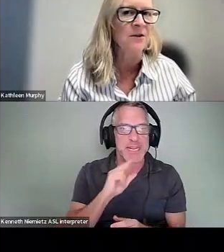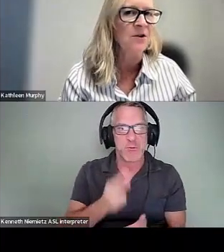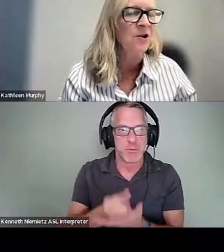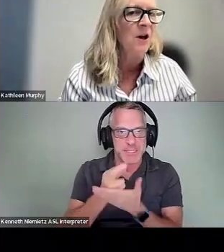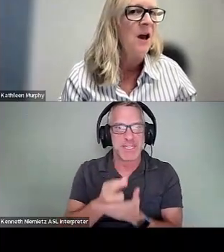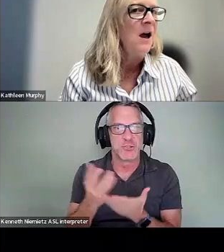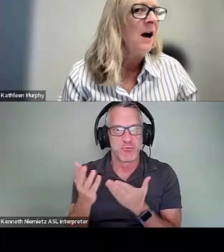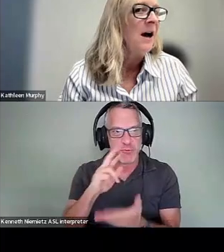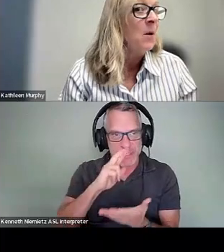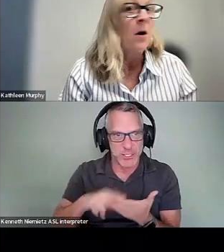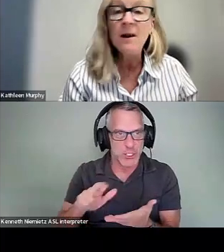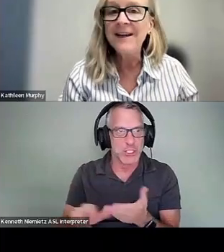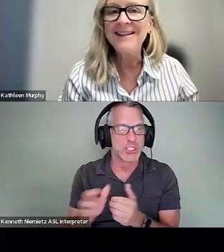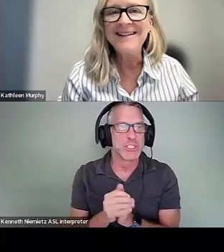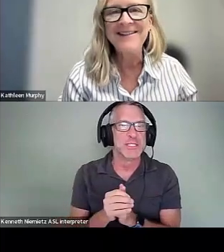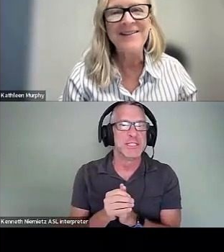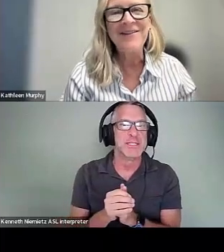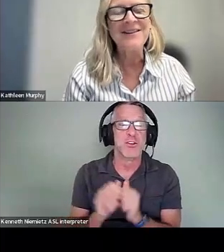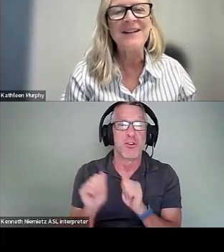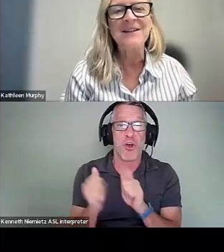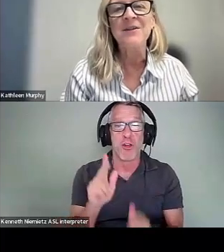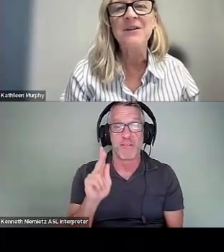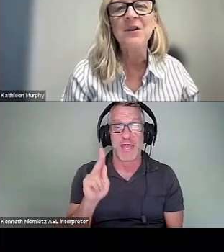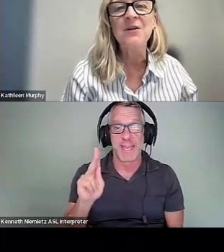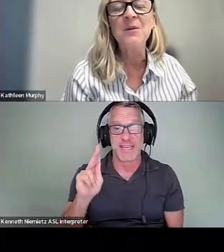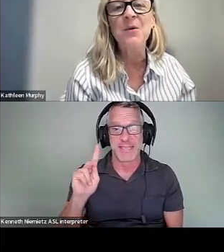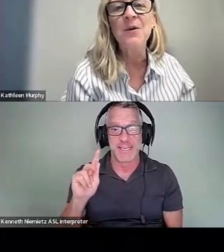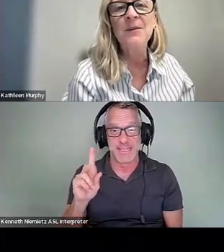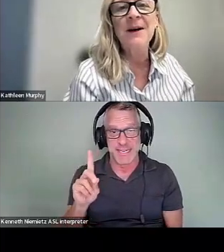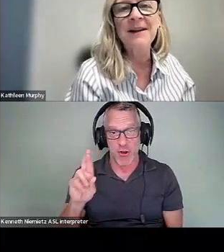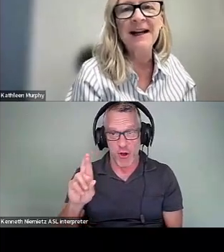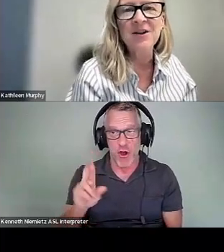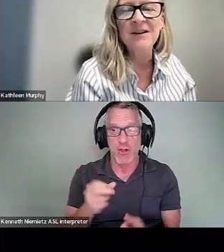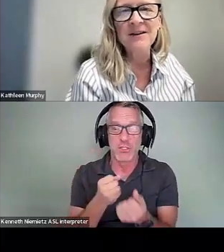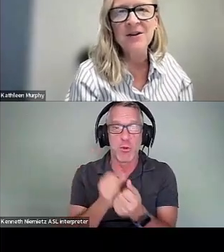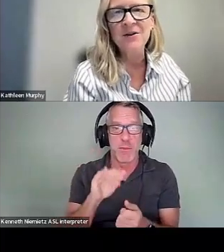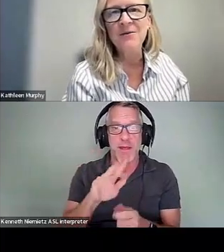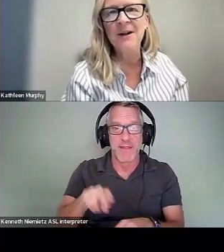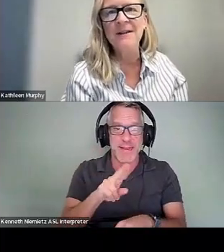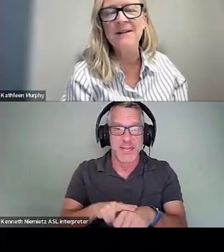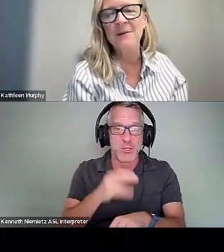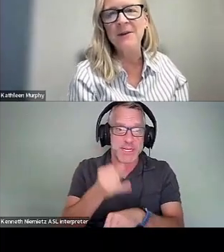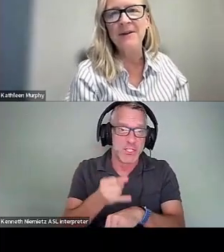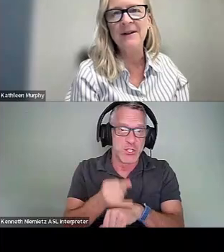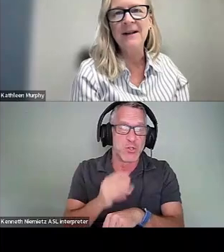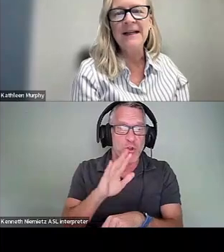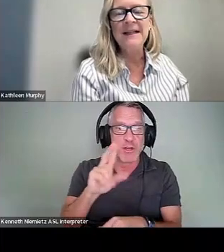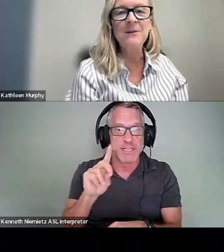Research. All of KTDRR's activities are supported by the National Institute on Disability,